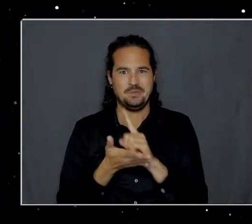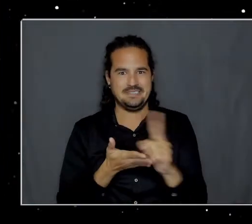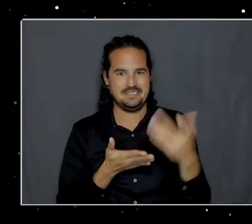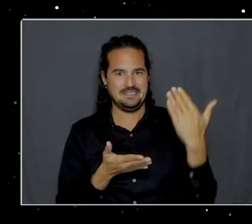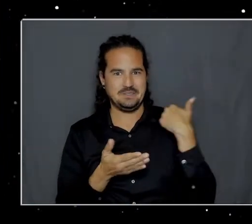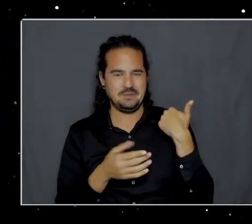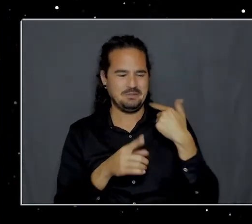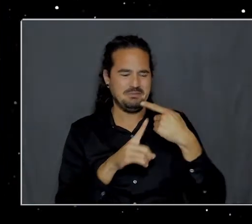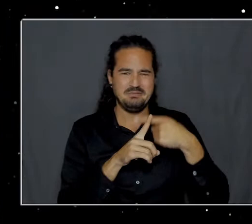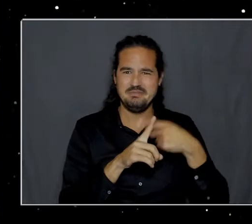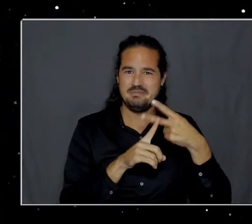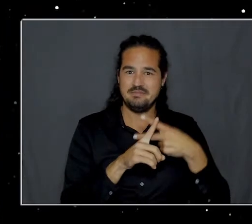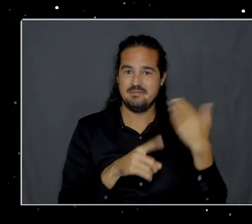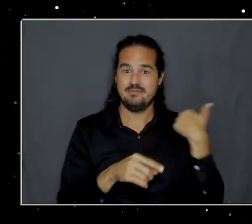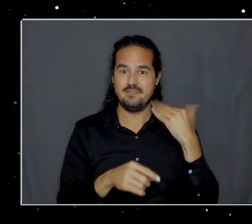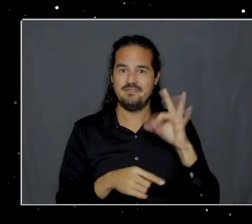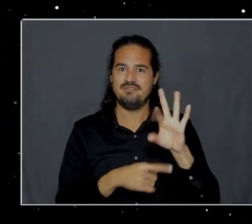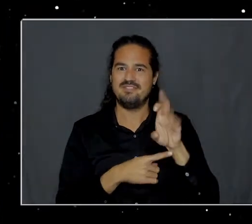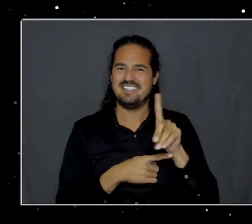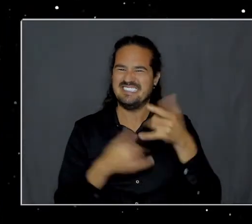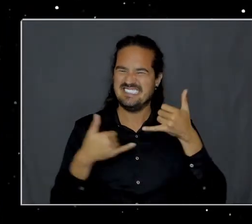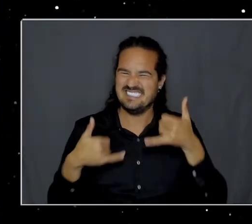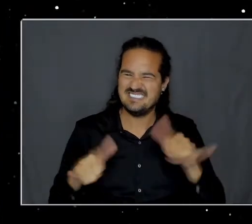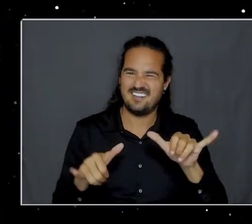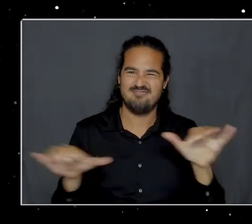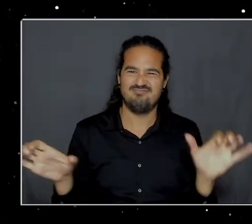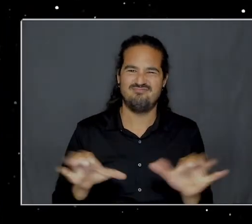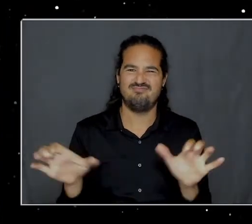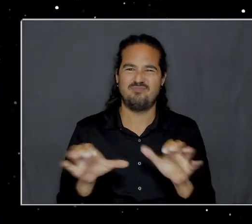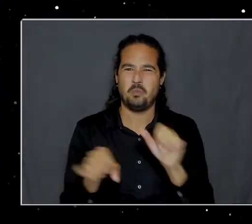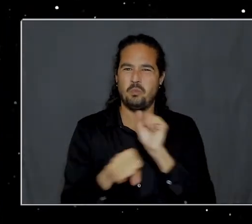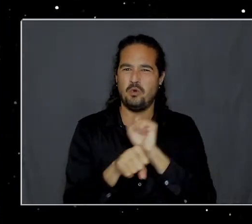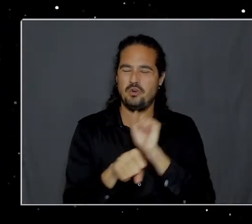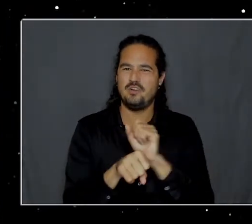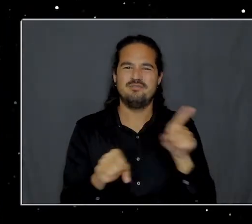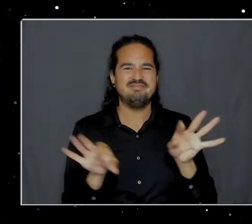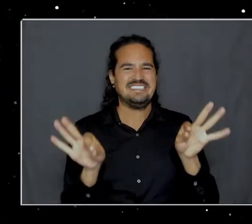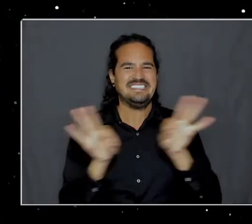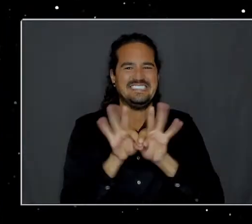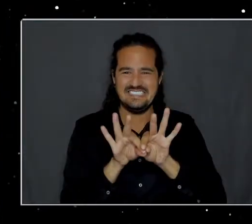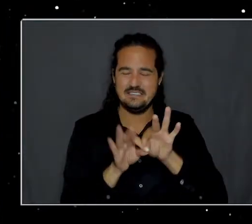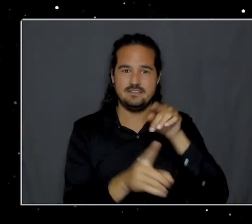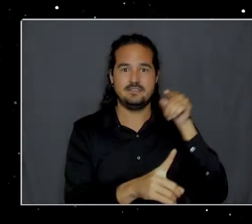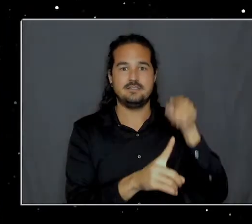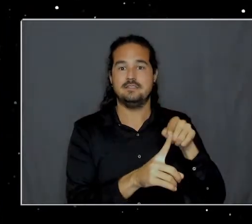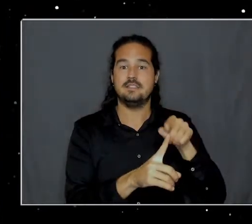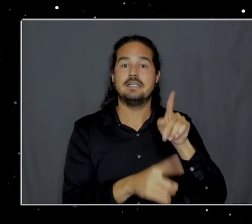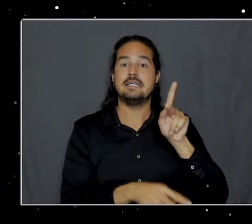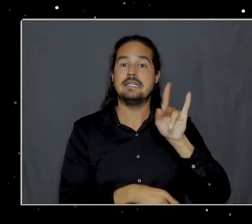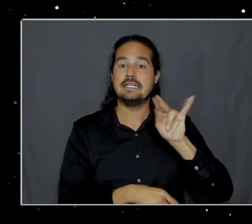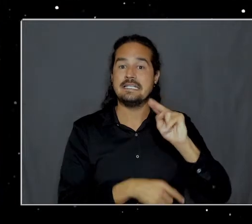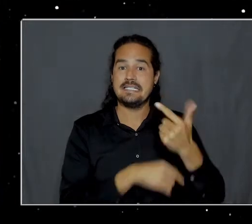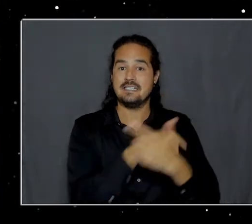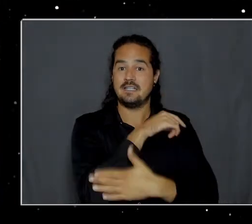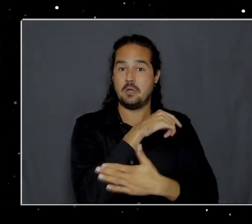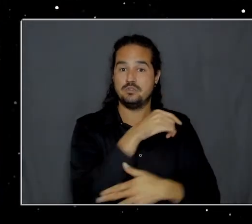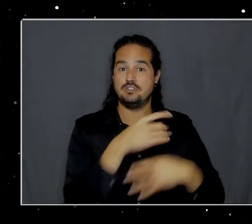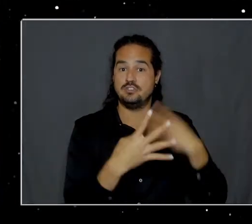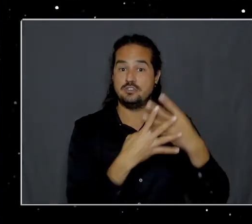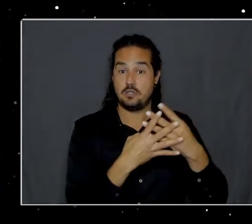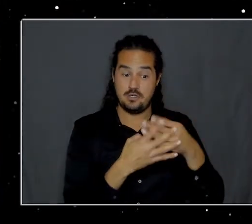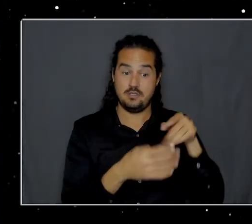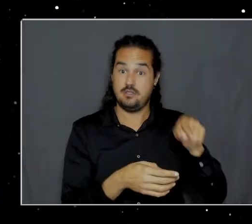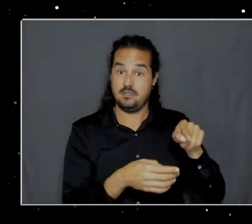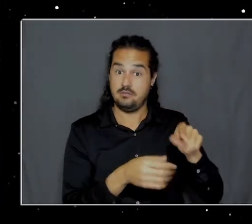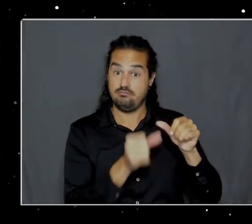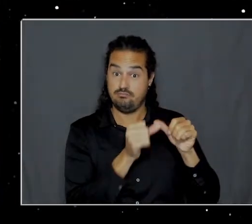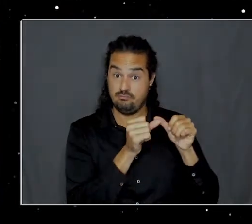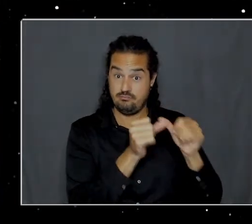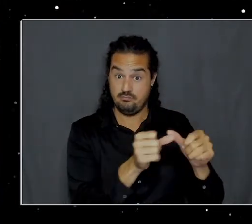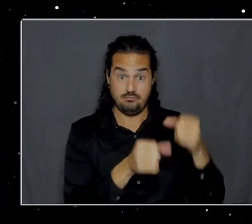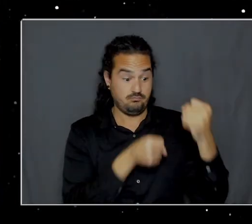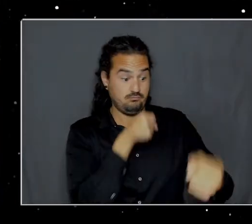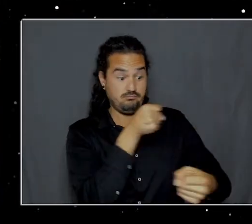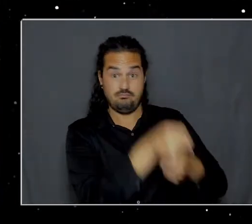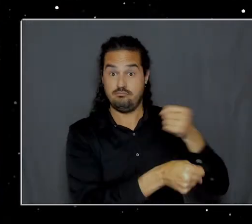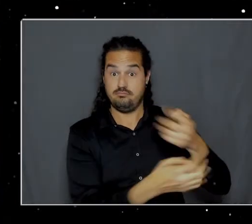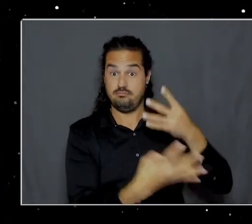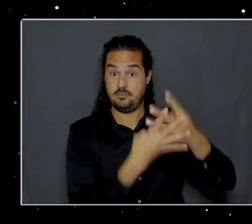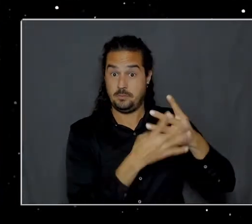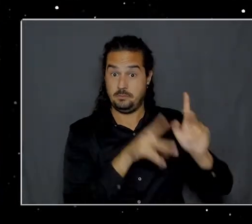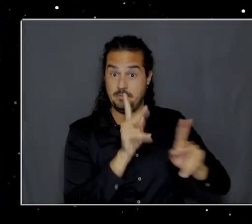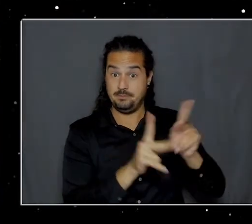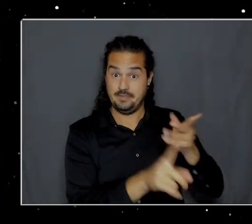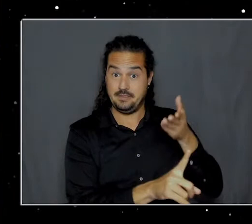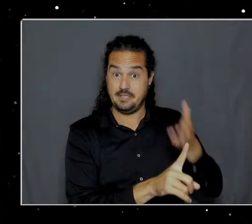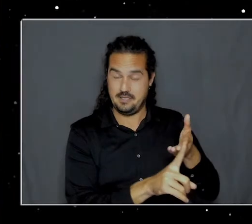STILL CONTINUING TO DO WORK TO